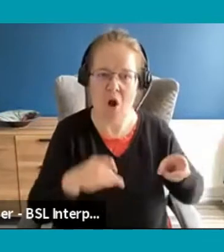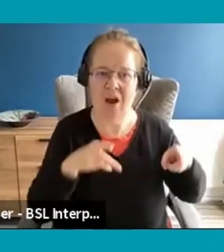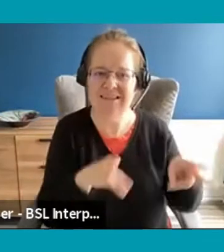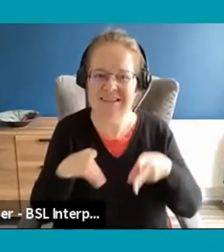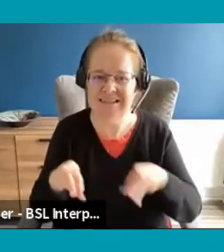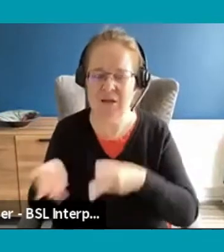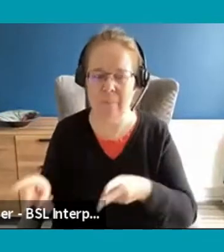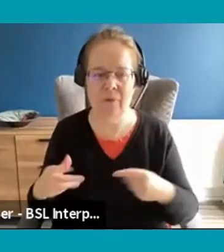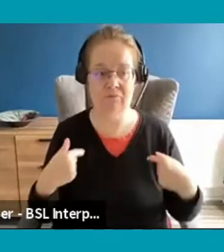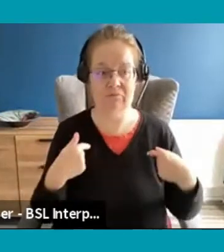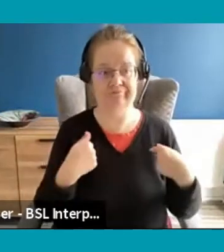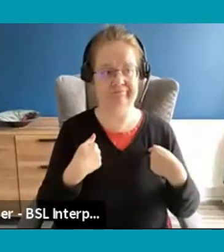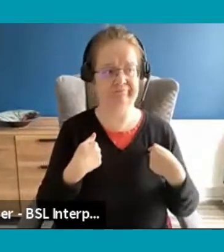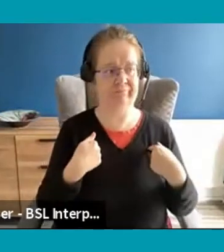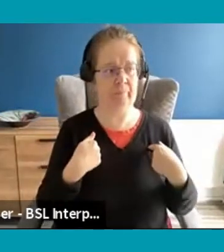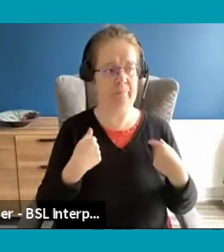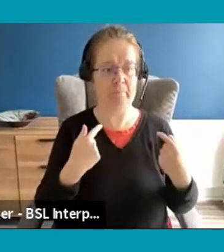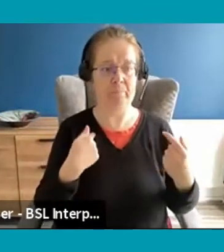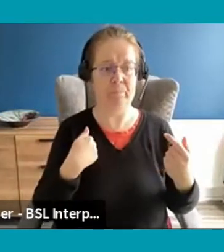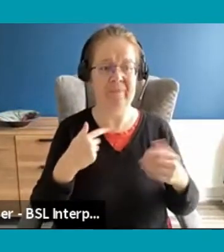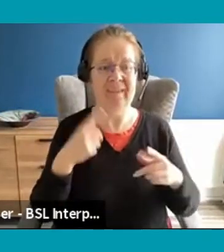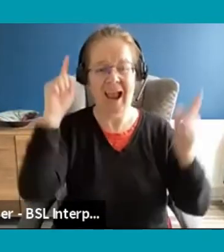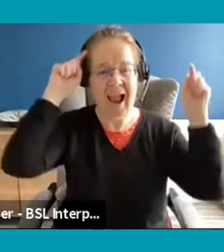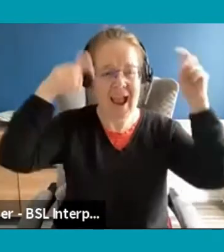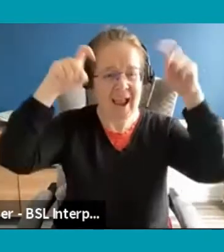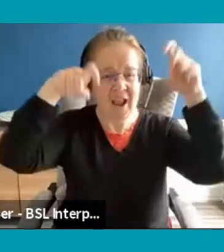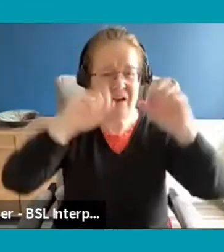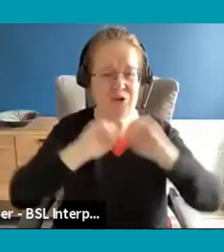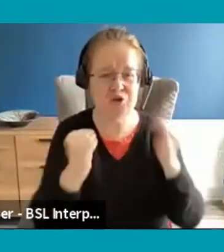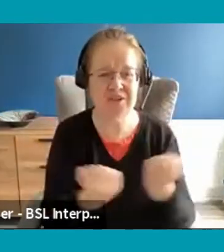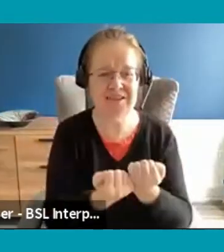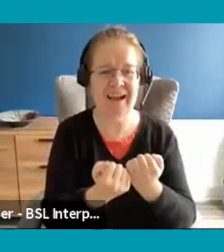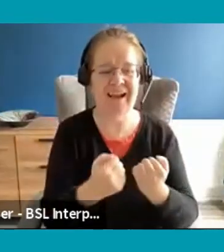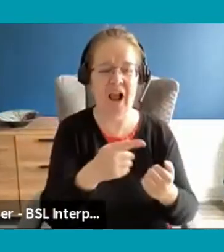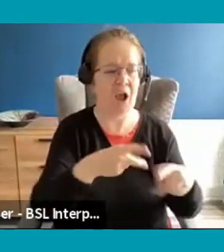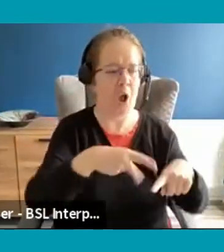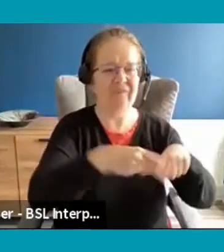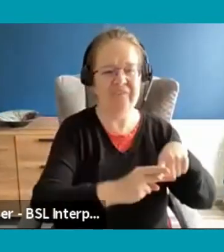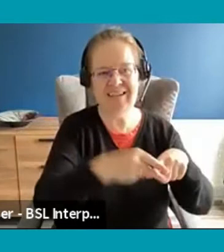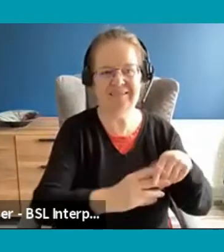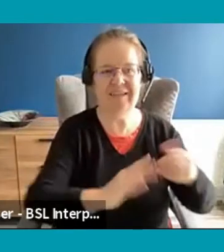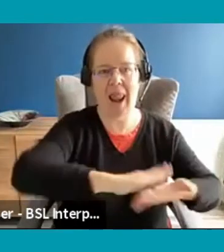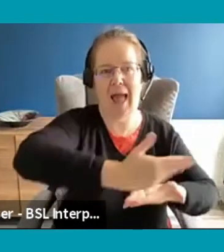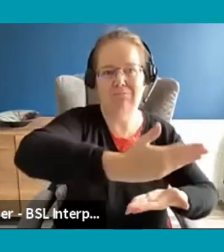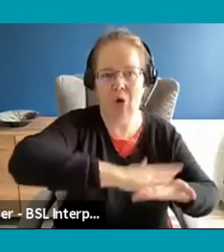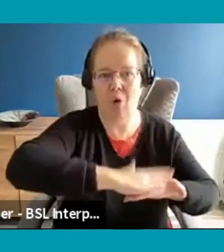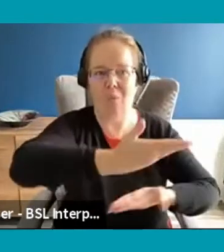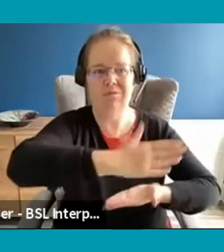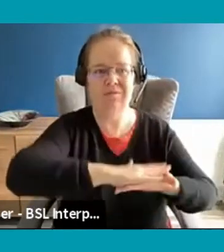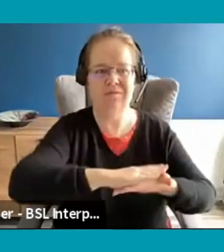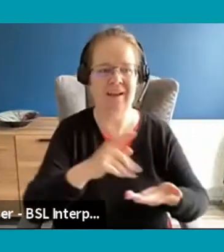I've got people who work in our innovation team. People who fix laptops. So take Sinead and Callum from